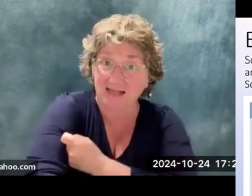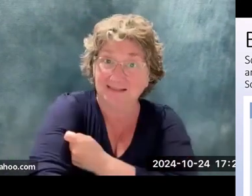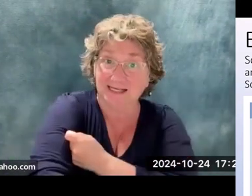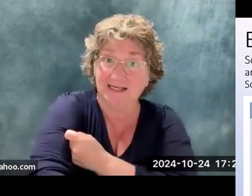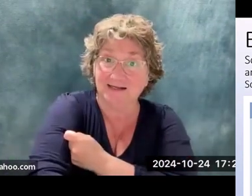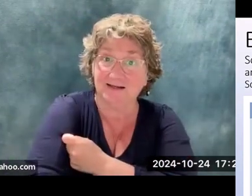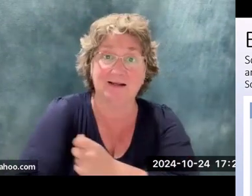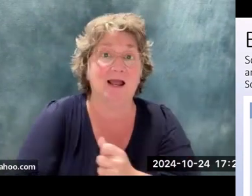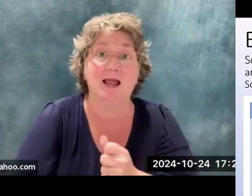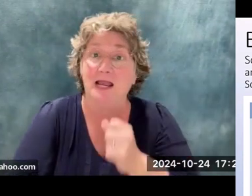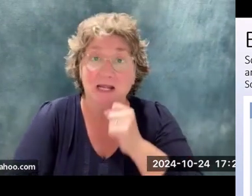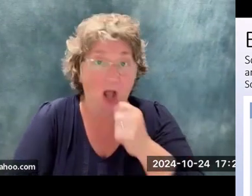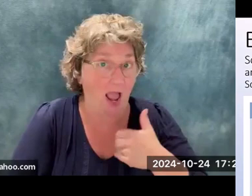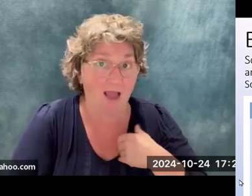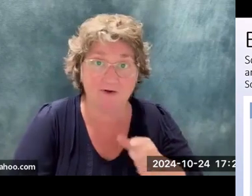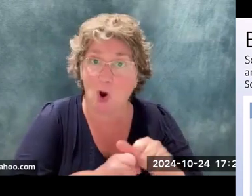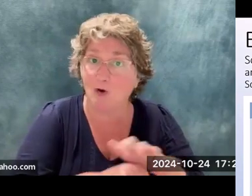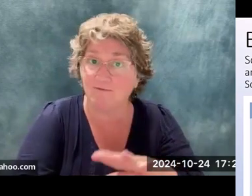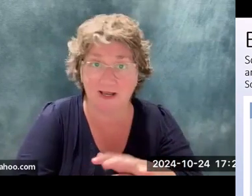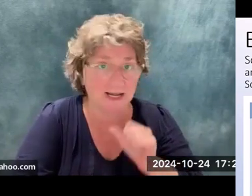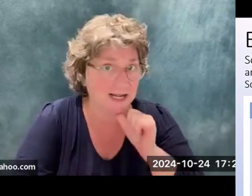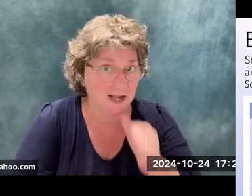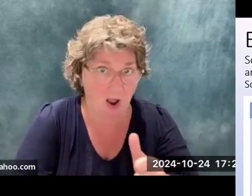And so that's the point I wanted to make here.